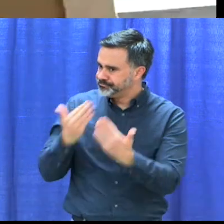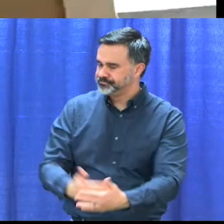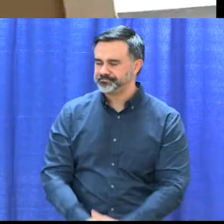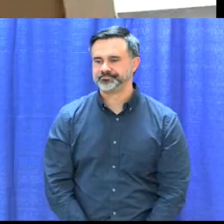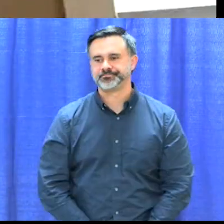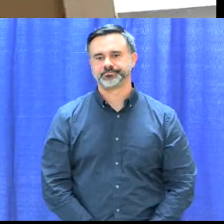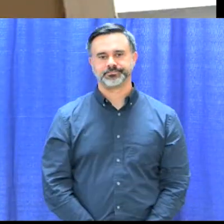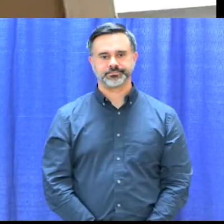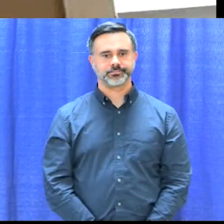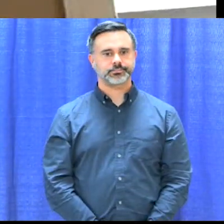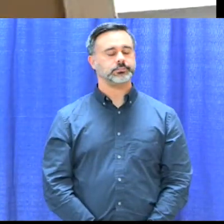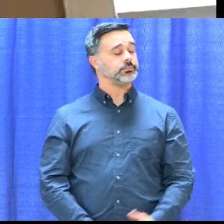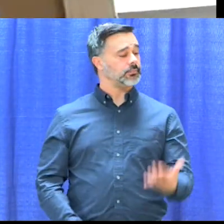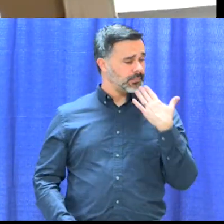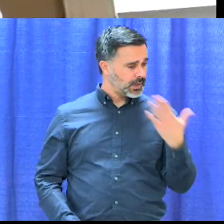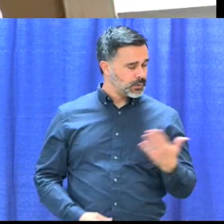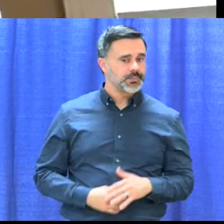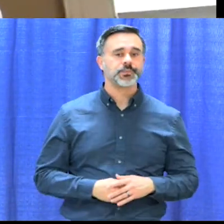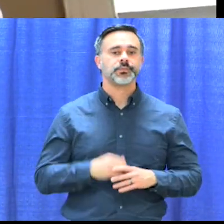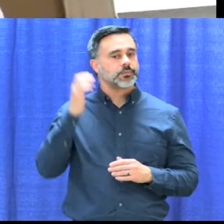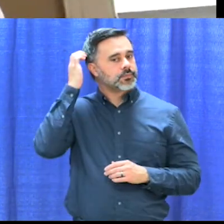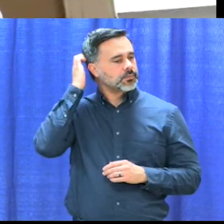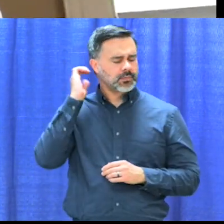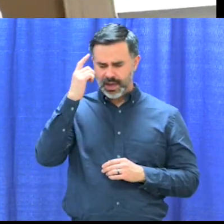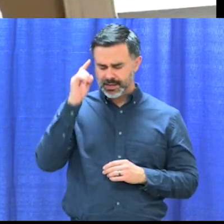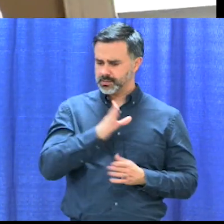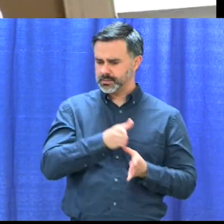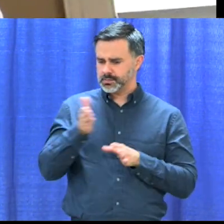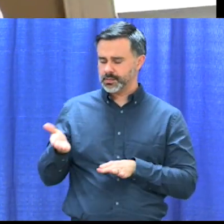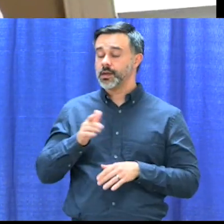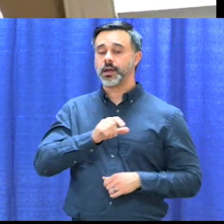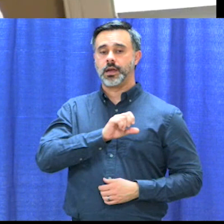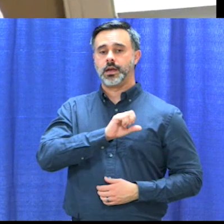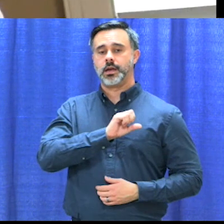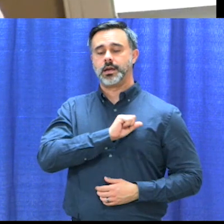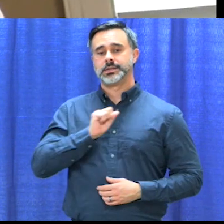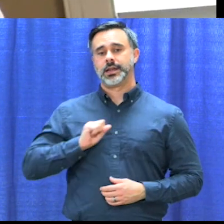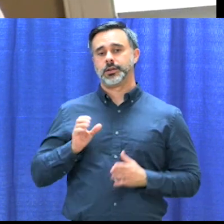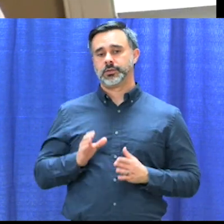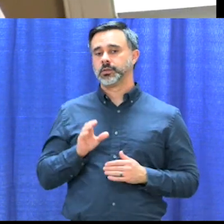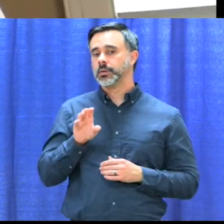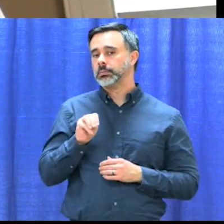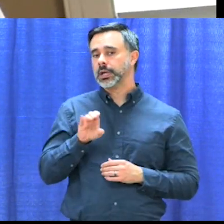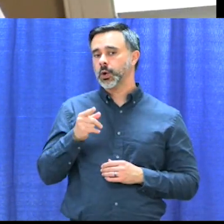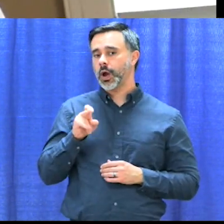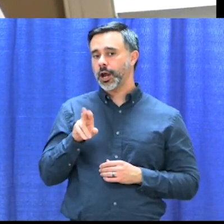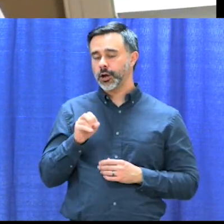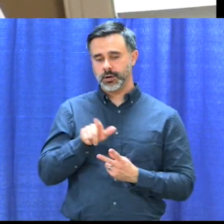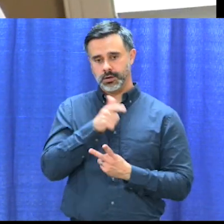I'm going to go to Senator McGuire next and then Assemblymember Wood and Assemblymember Aguiar Curry.